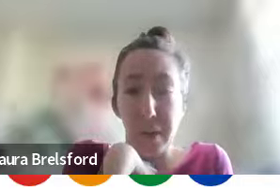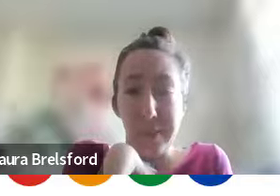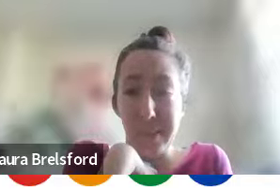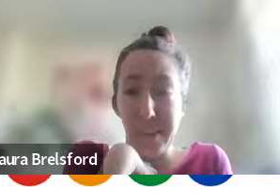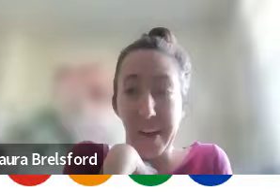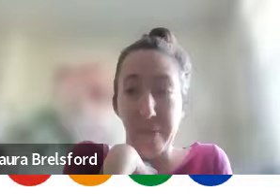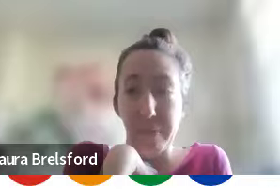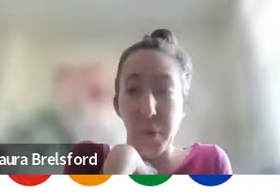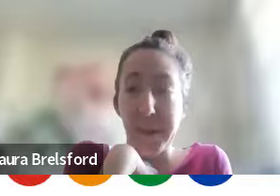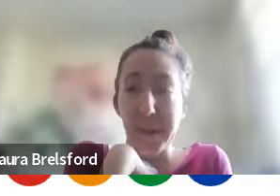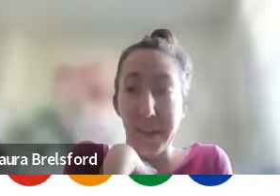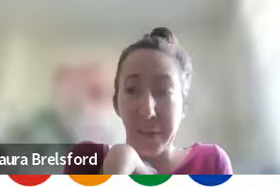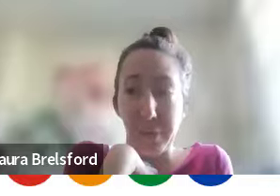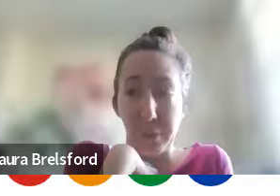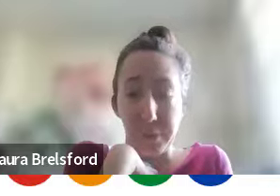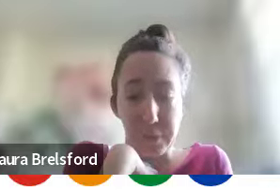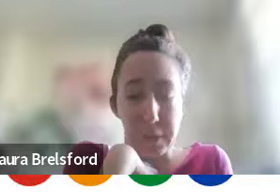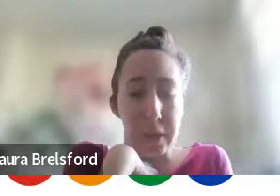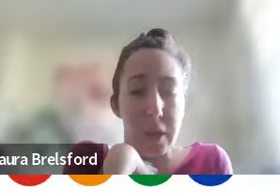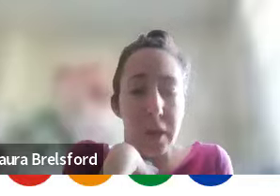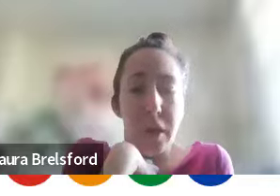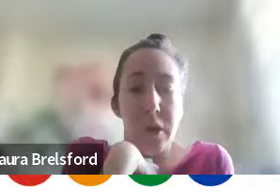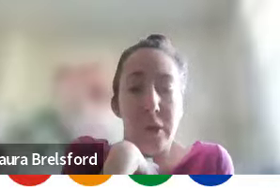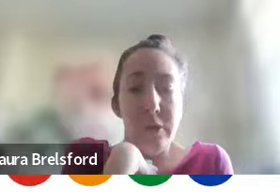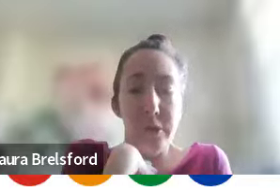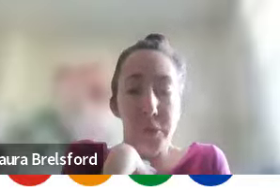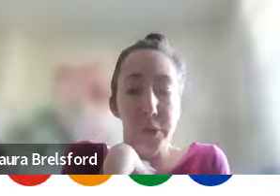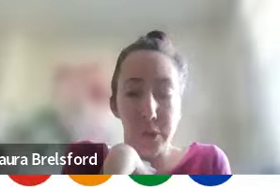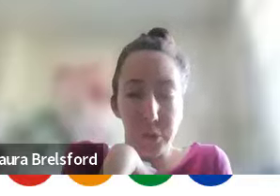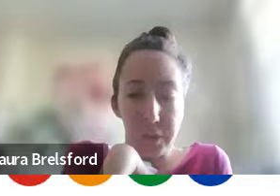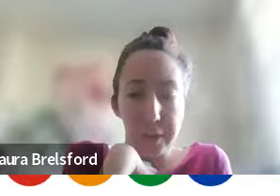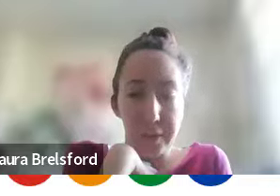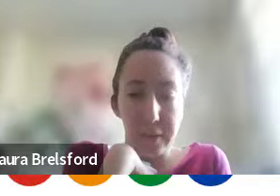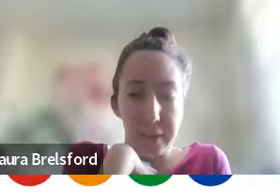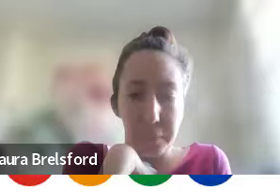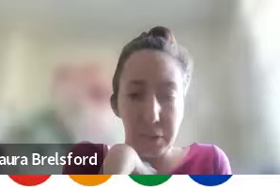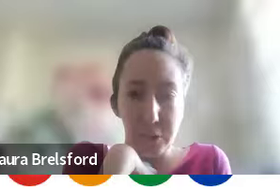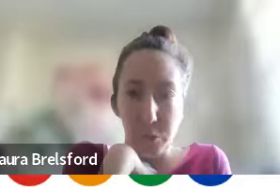INACCESSIBLE. BELIEVE IT OR NOT, WE STILL HAVE